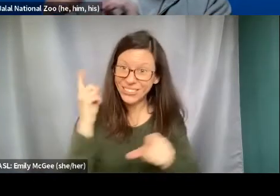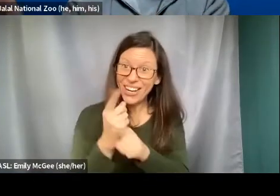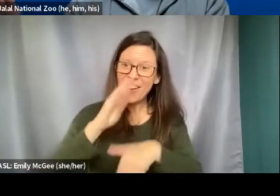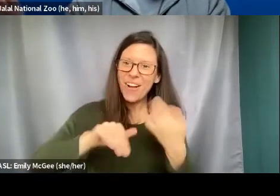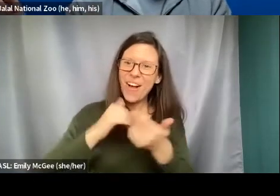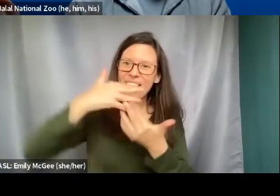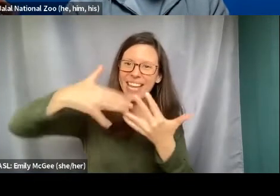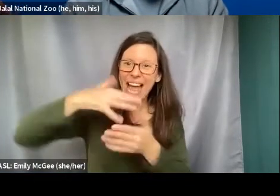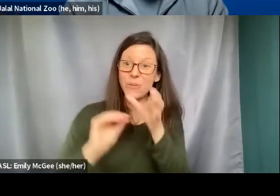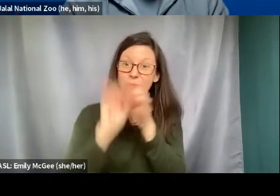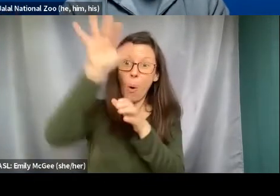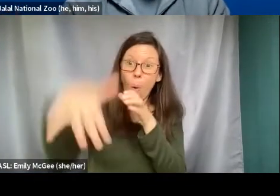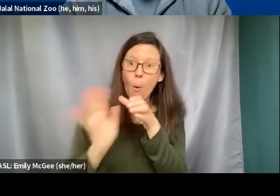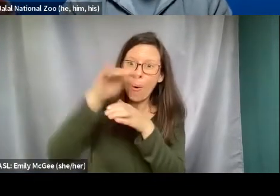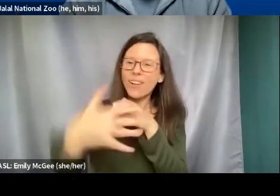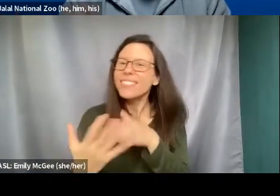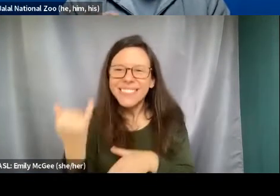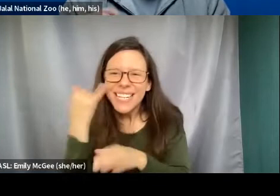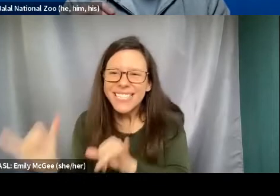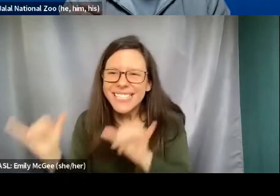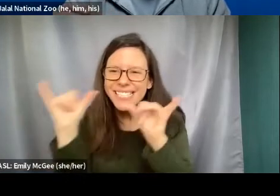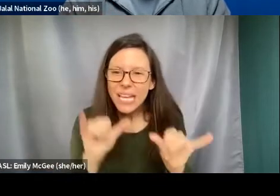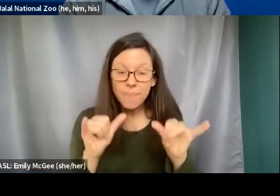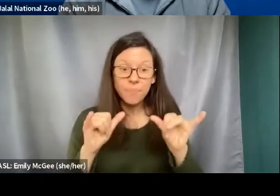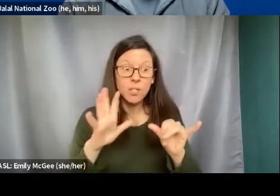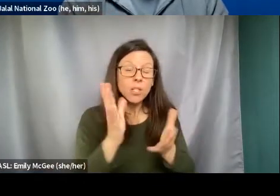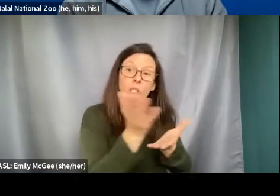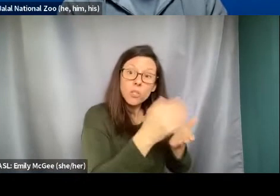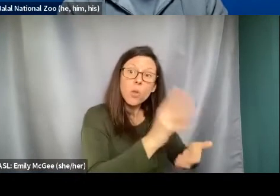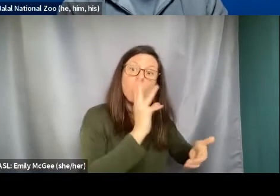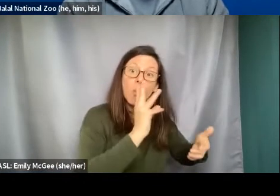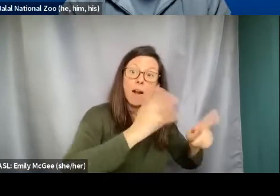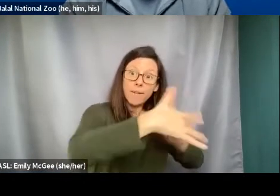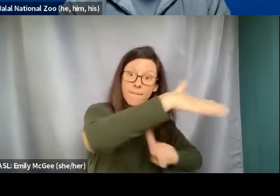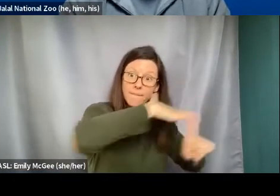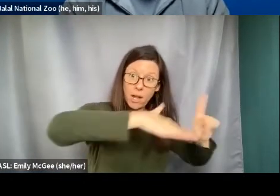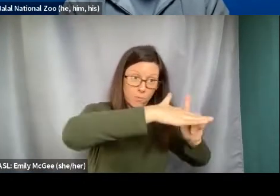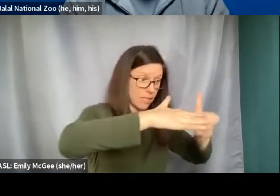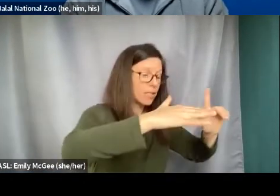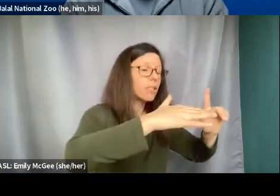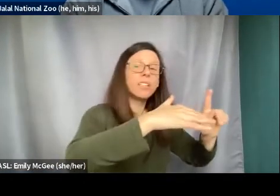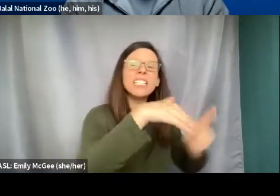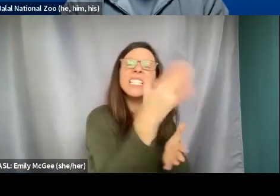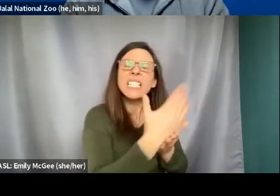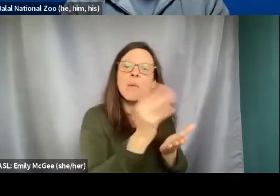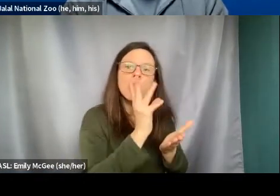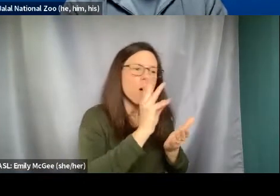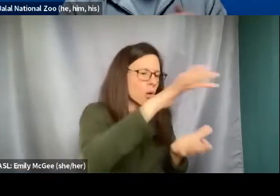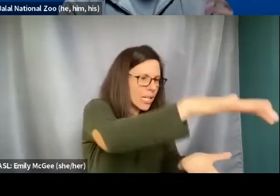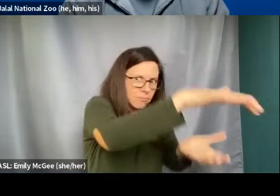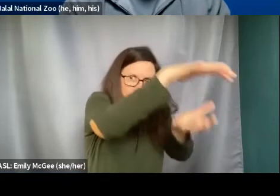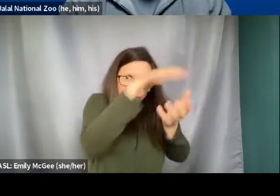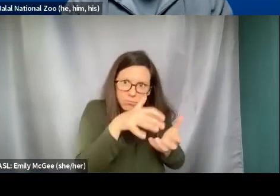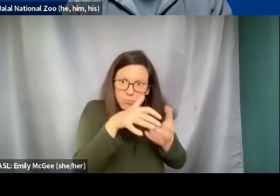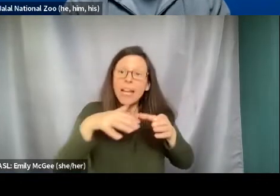explode out of it, the, and that's basically what we do to remove all the ozone out of the